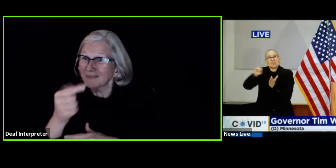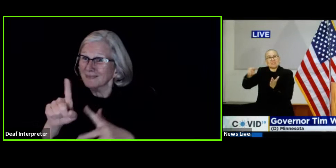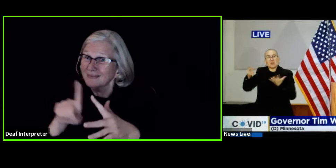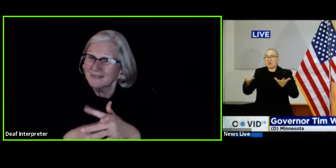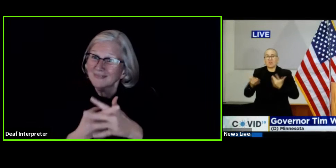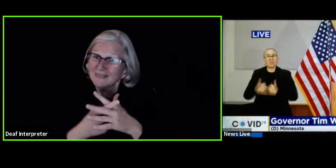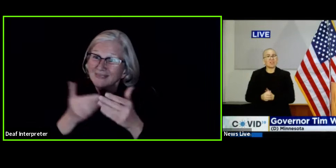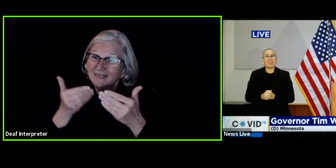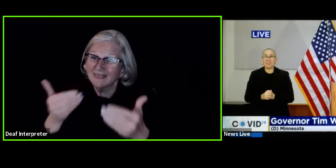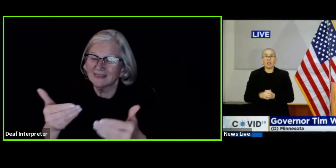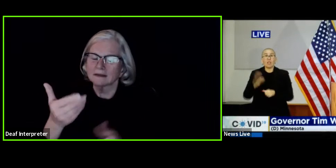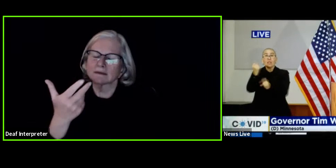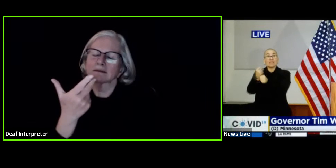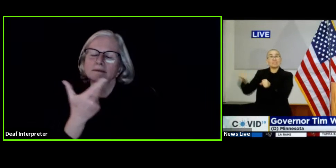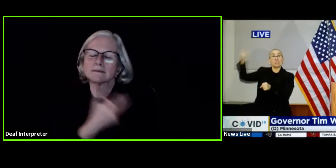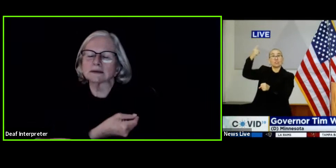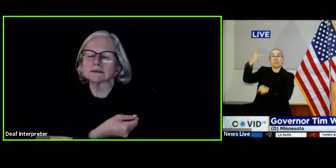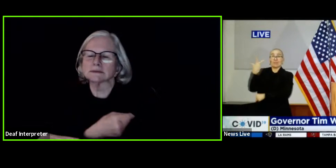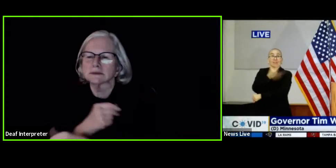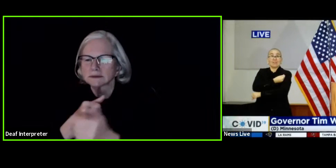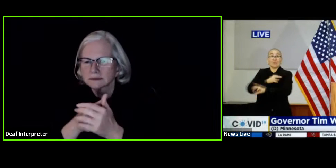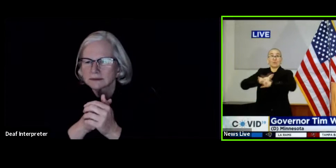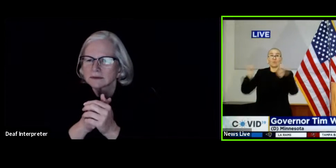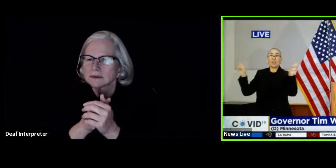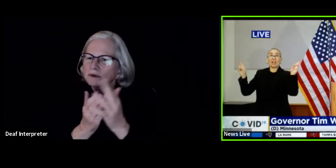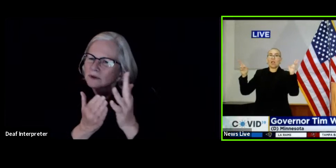GET THROUGH THIS THING AND LET'S GET BACK TO THE THINGS WE